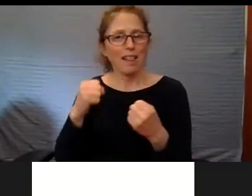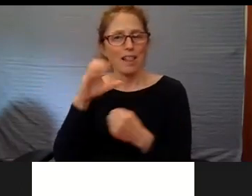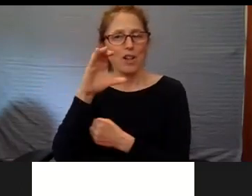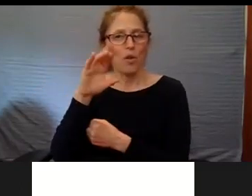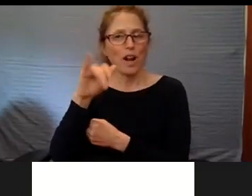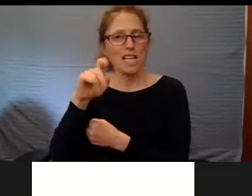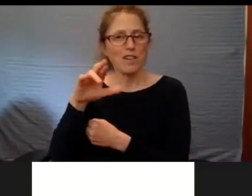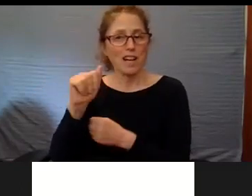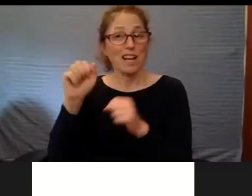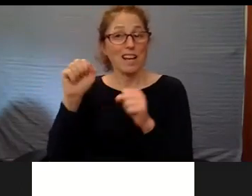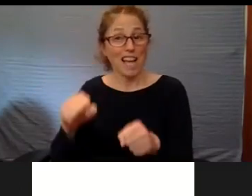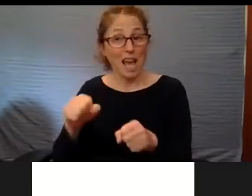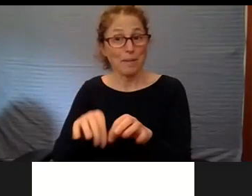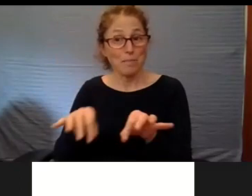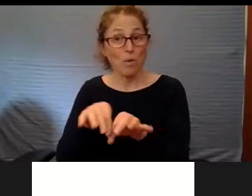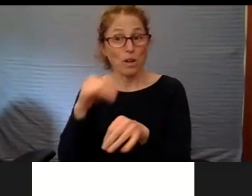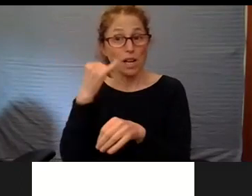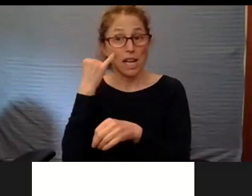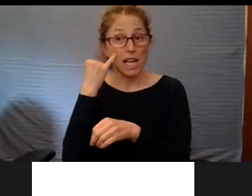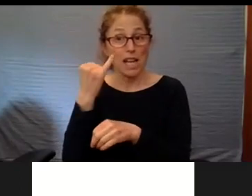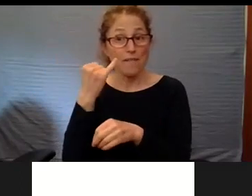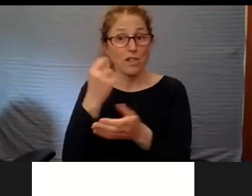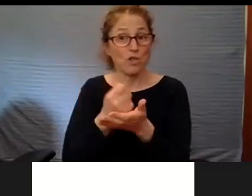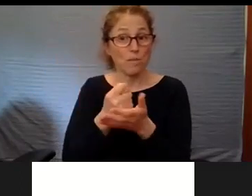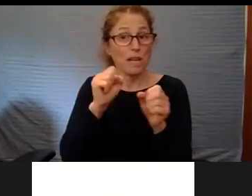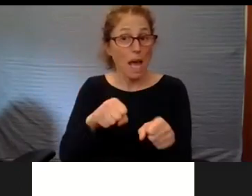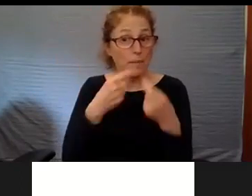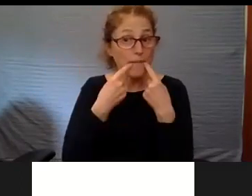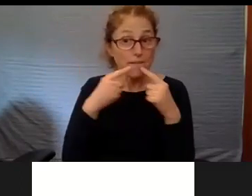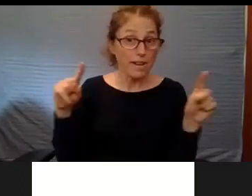can matter to whether or not a treatment could be effective